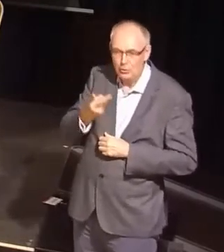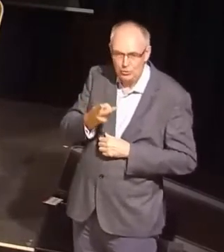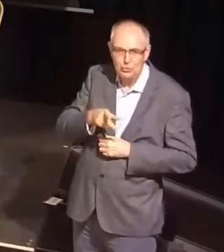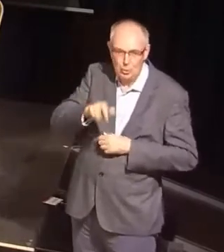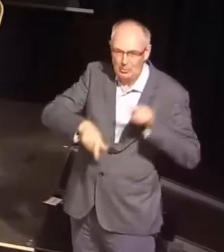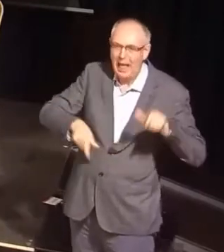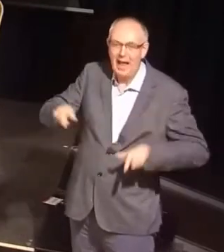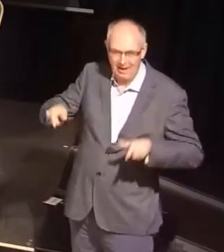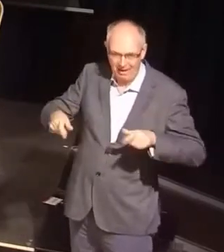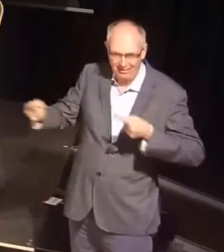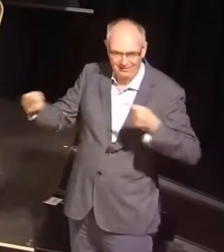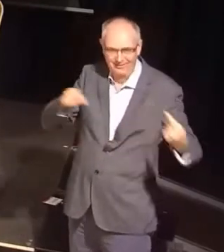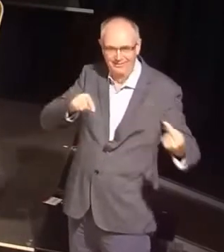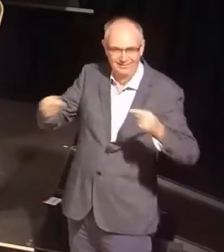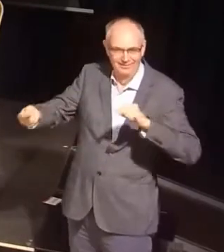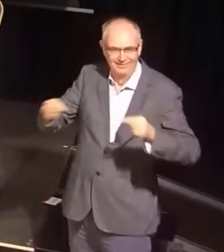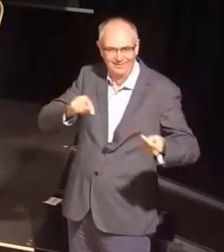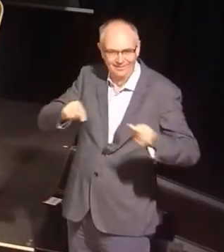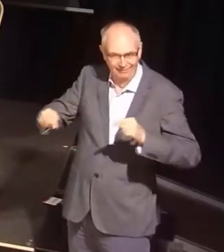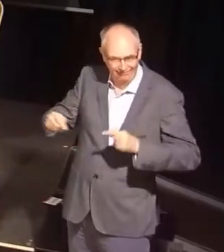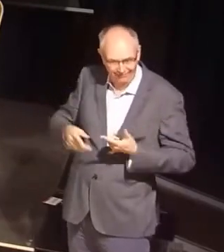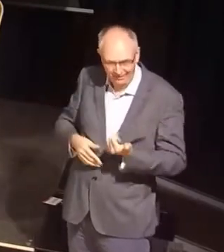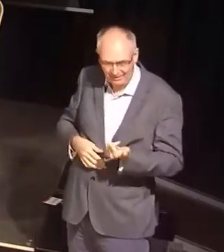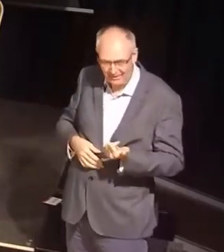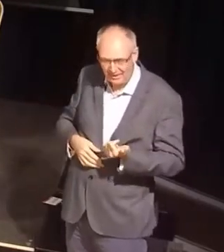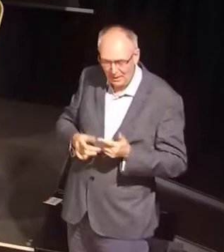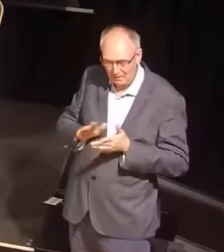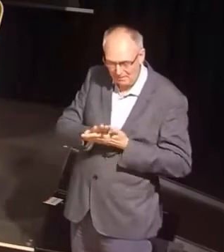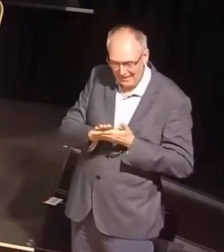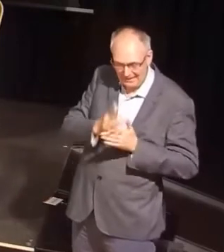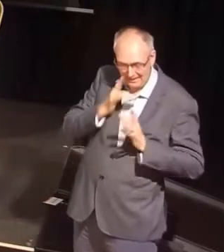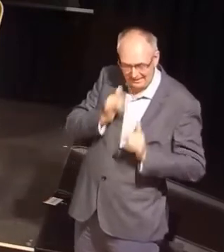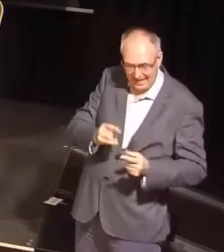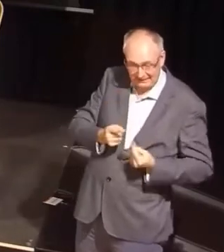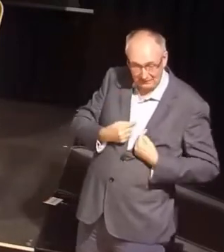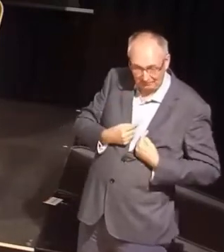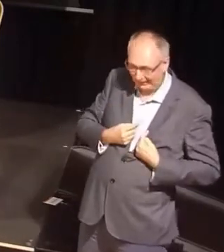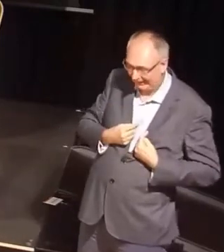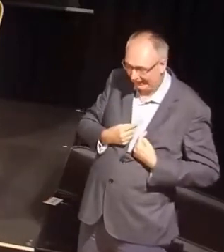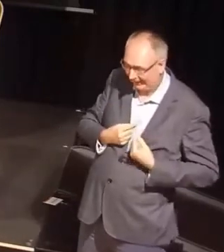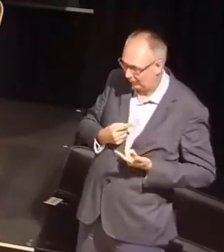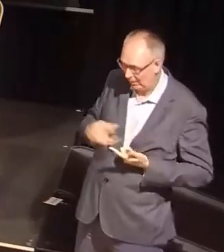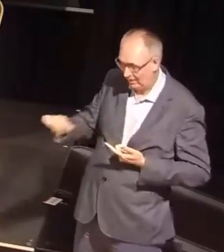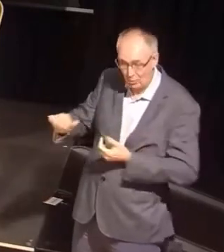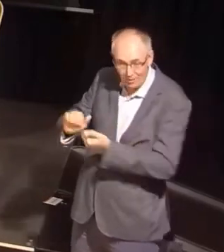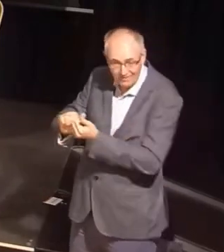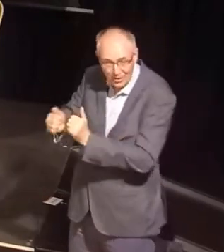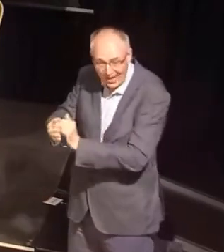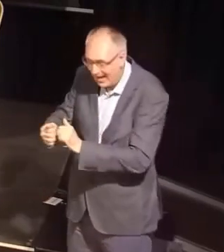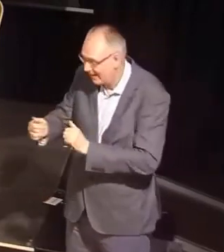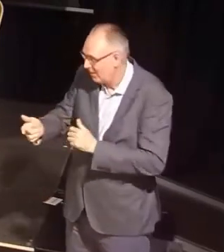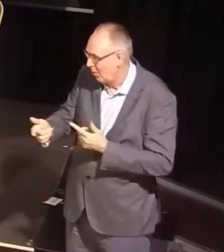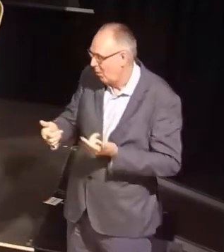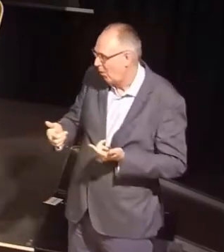which is great way of testing you against your friend or your support worker